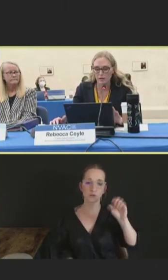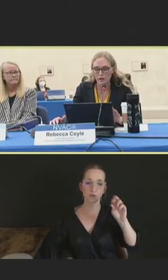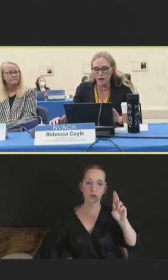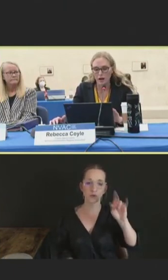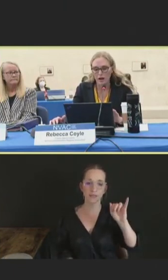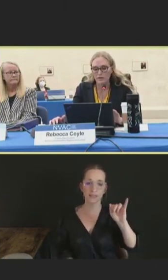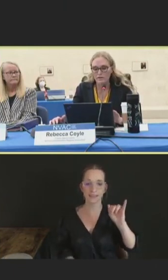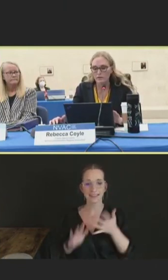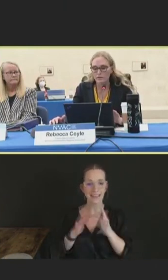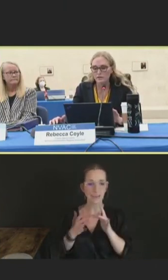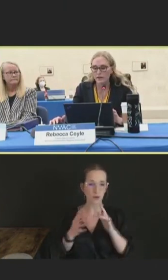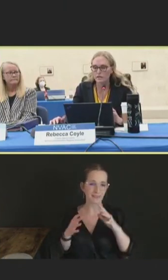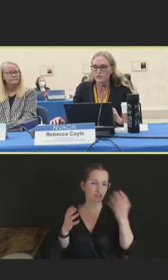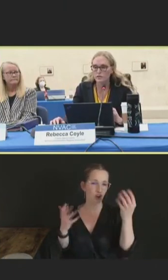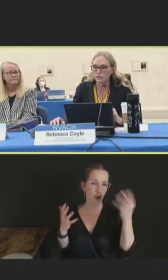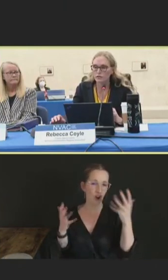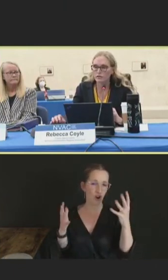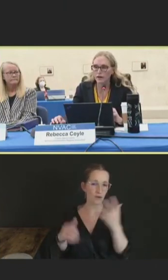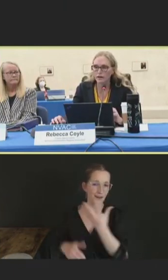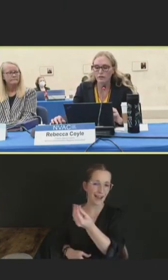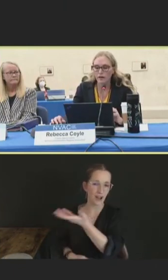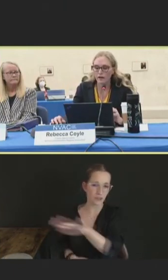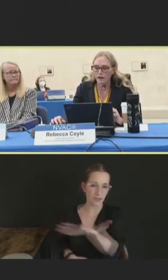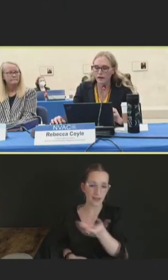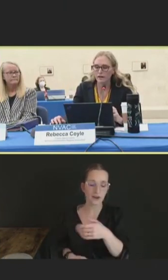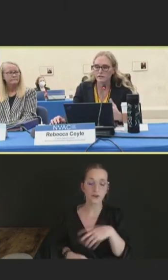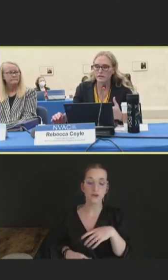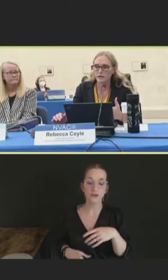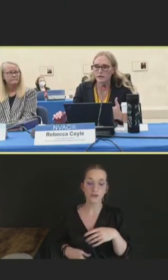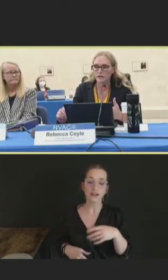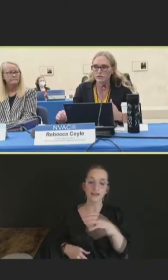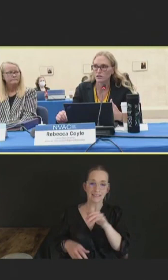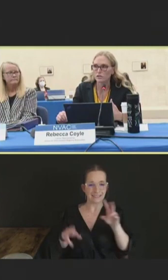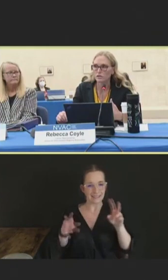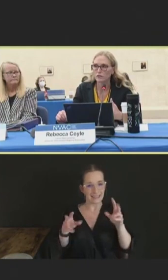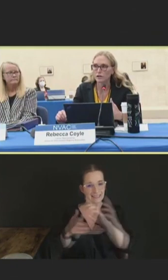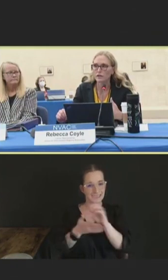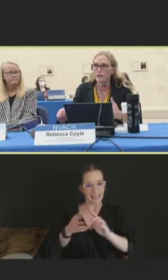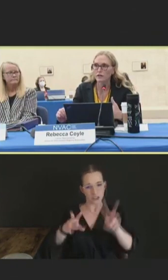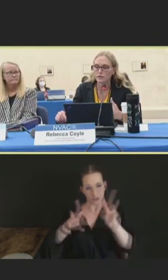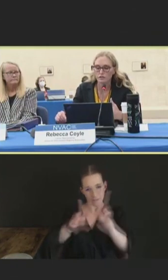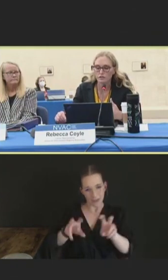But it's really designed to evaluate IIS data in conjunction with the individuals